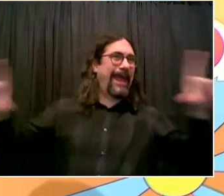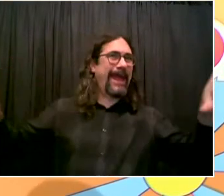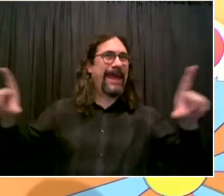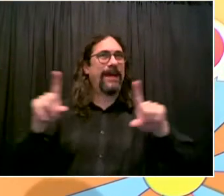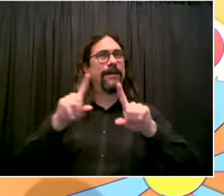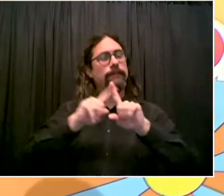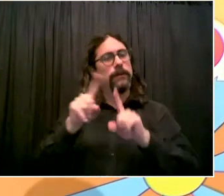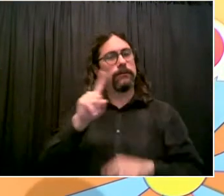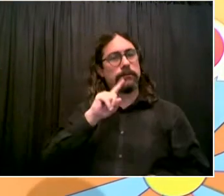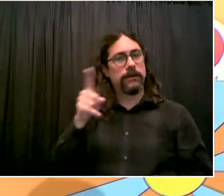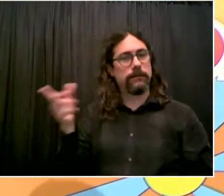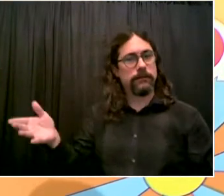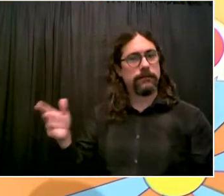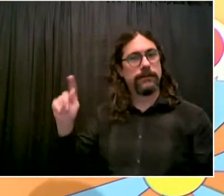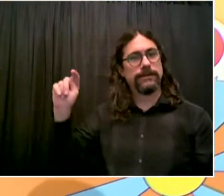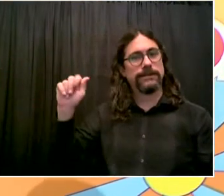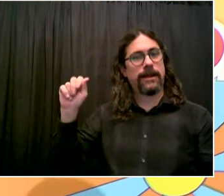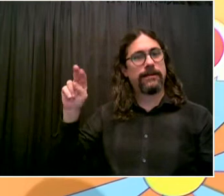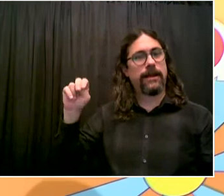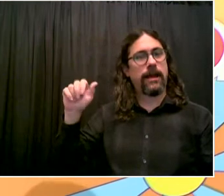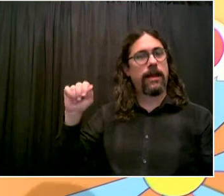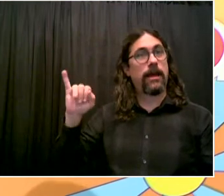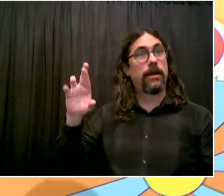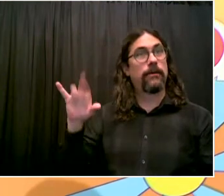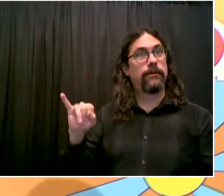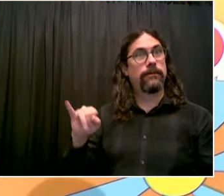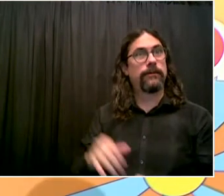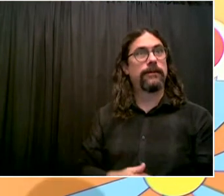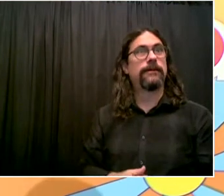MAKE A REAL POINT.